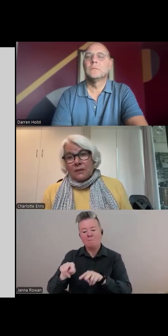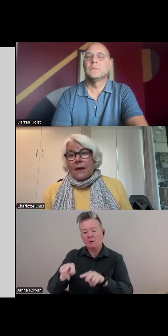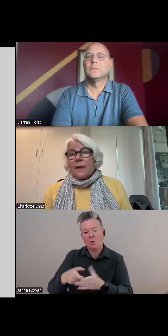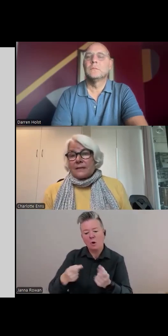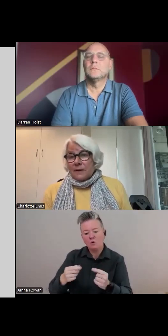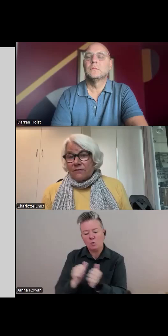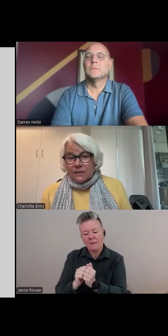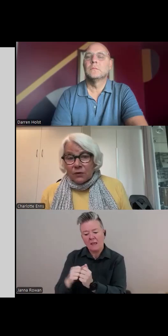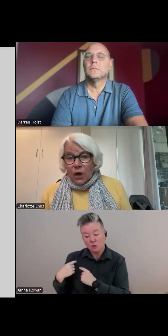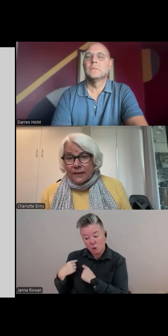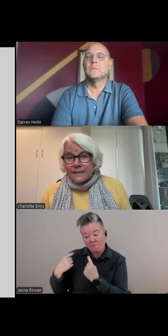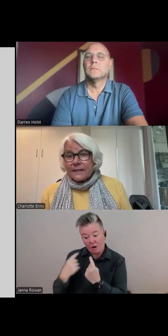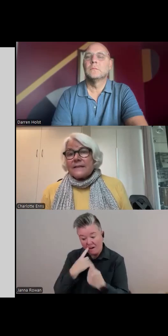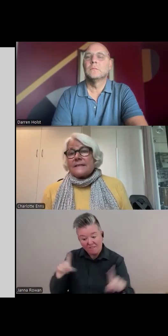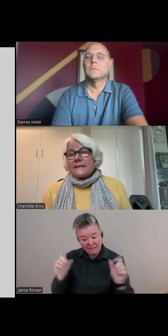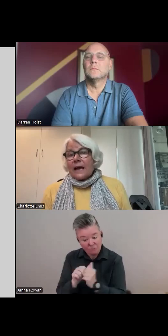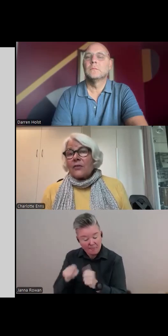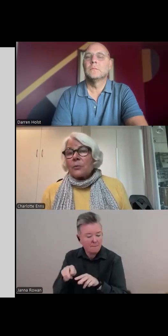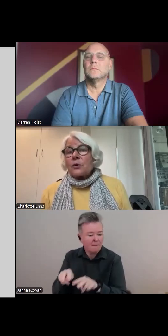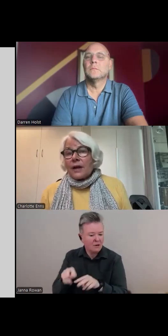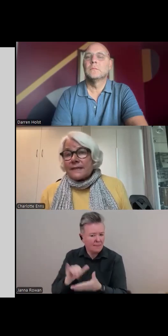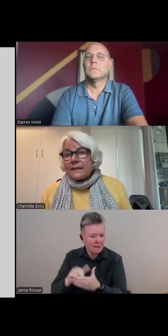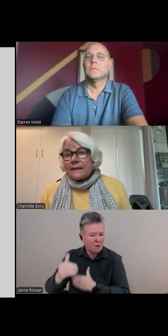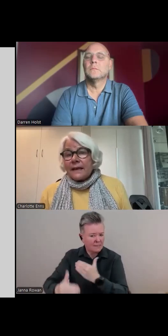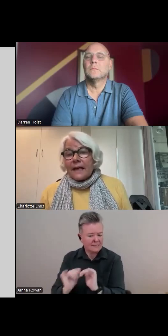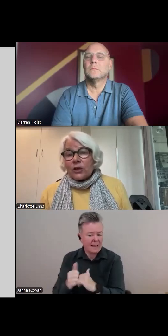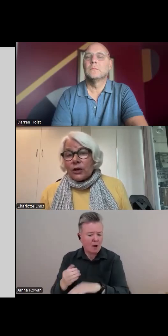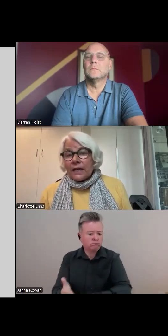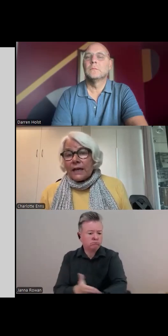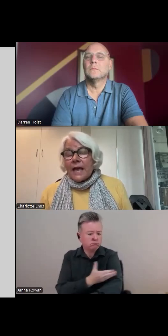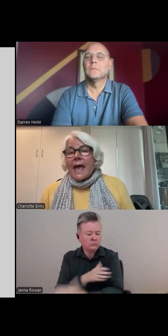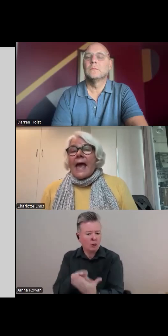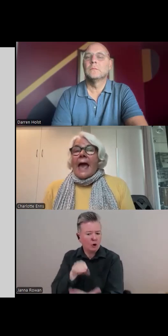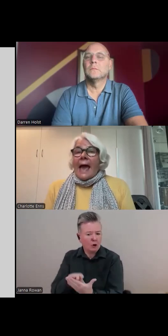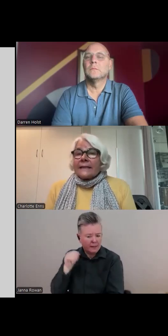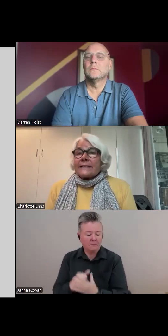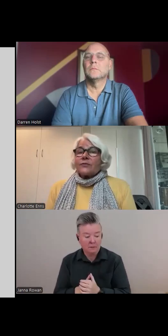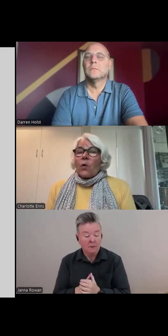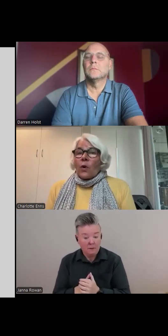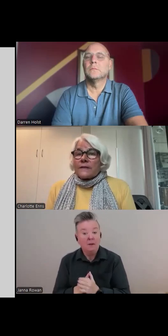has been effective or not, to see how they're progressing and learning. And, of course,